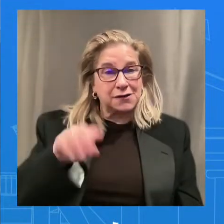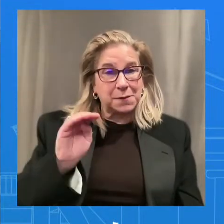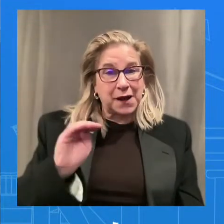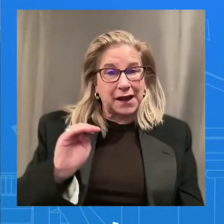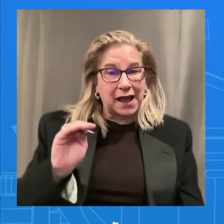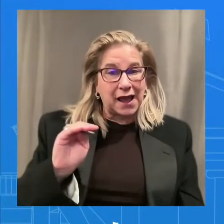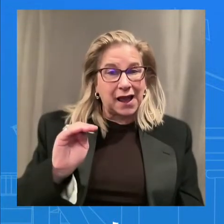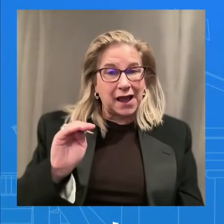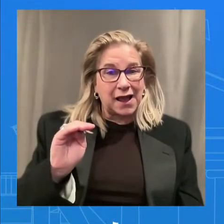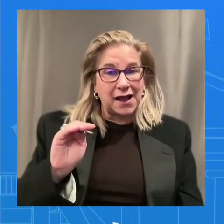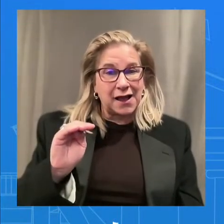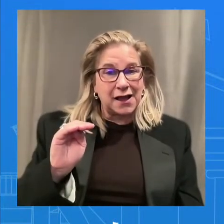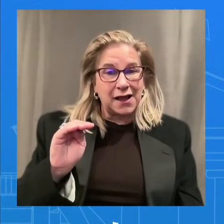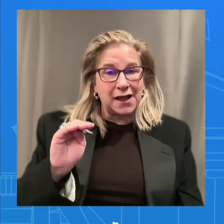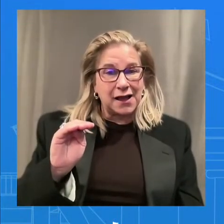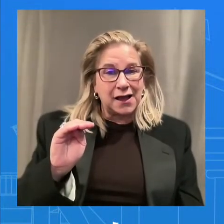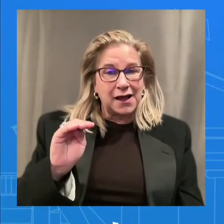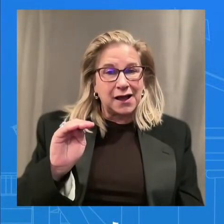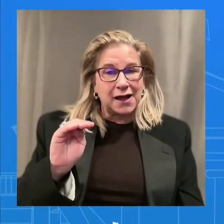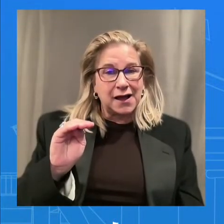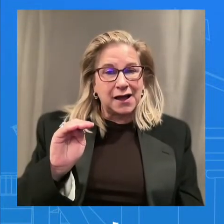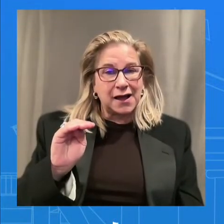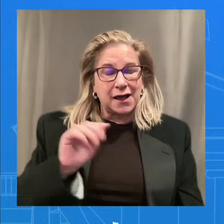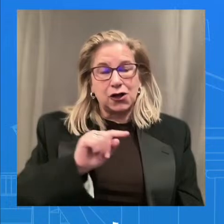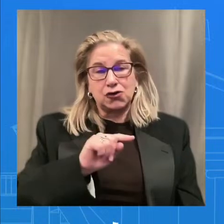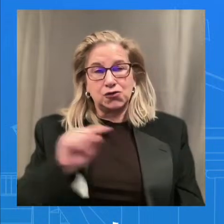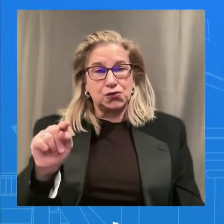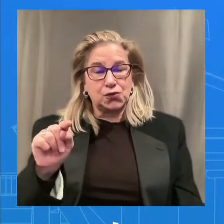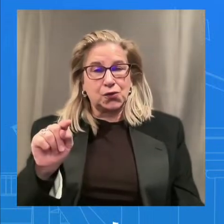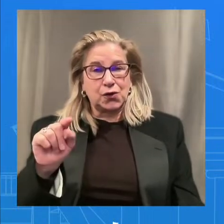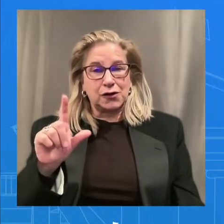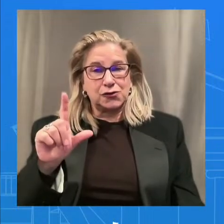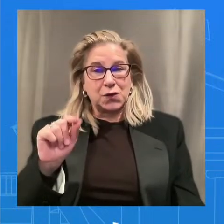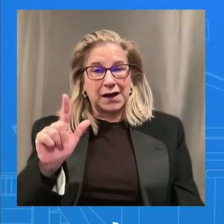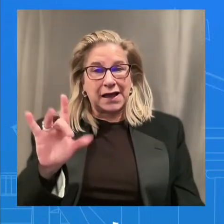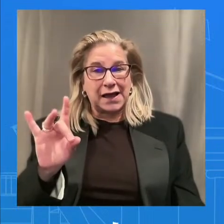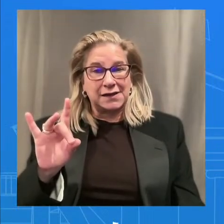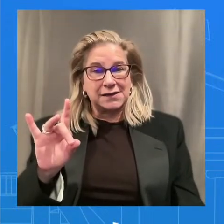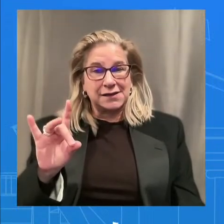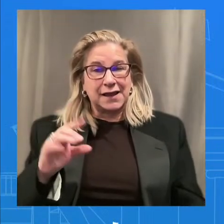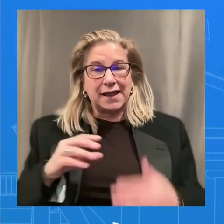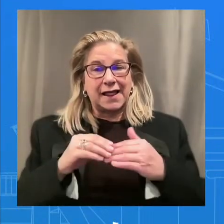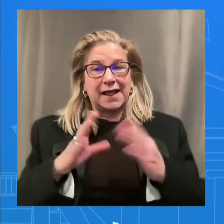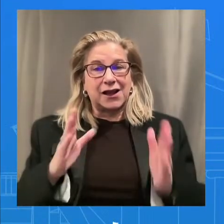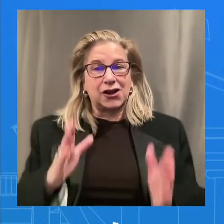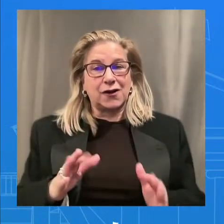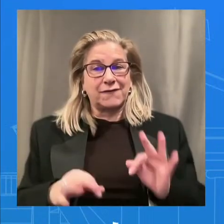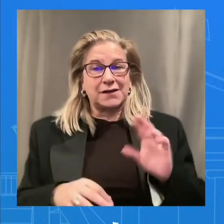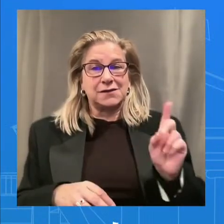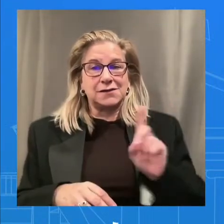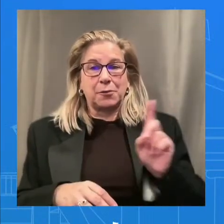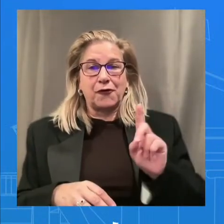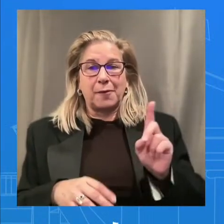Wow. That is -- honestly, that is for people much smarter than I to make that assessment, that decision.